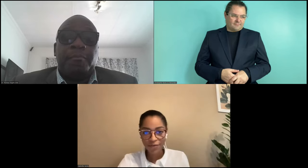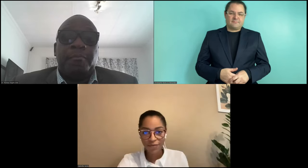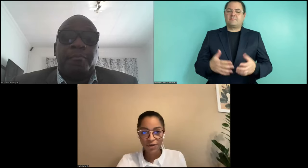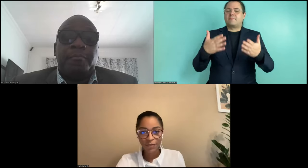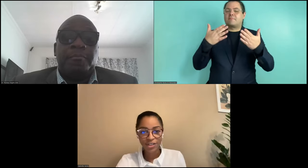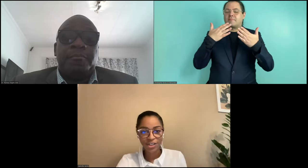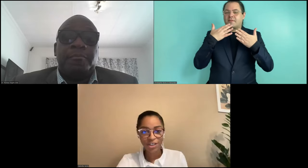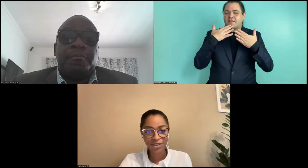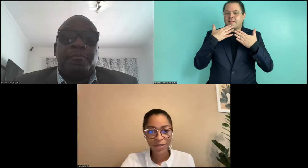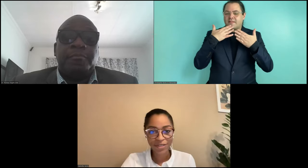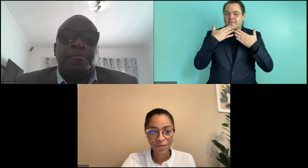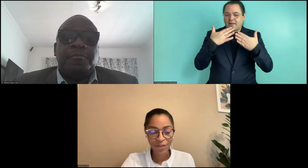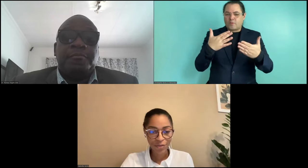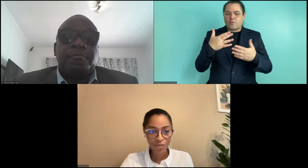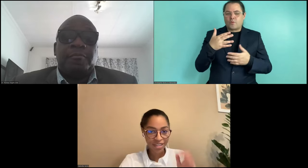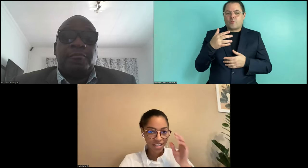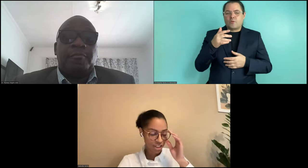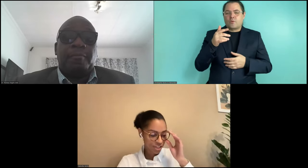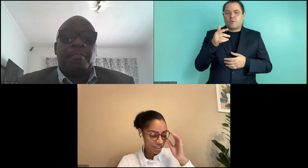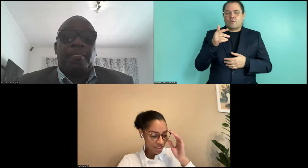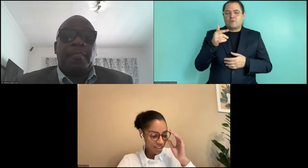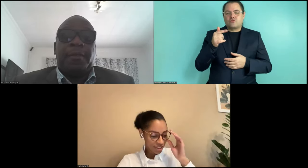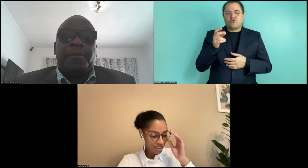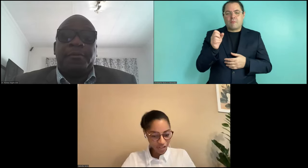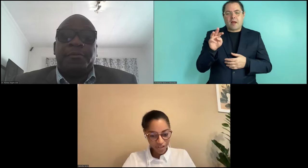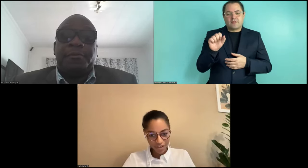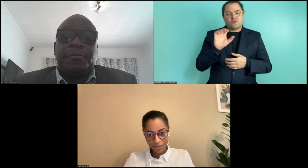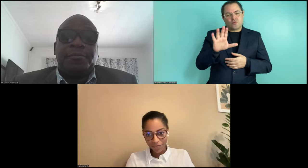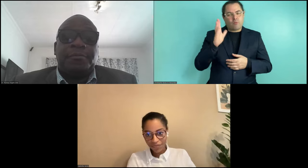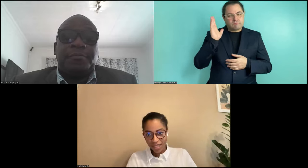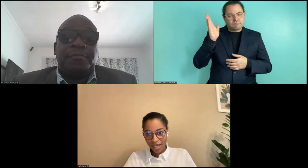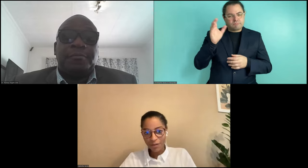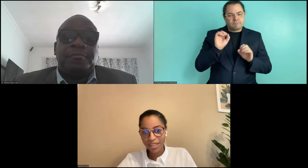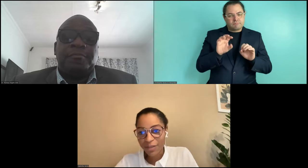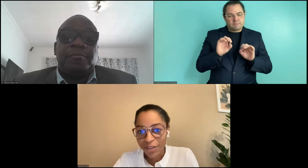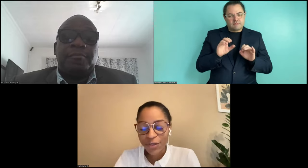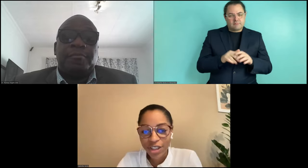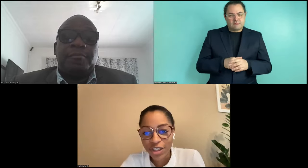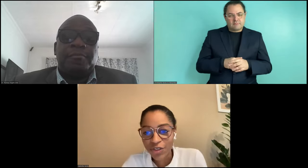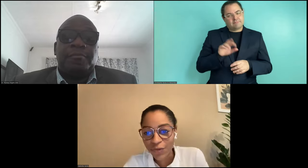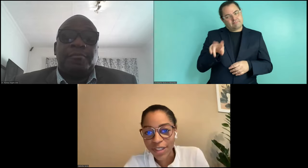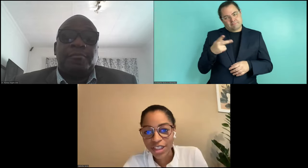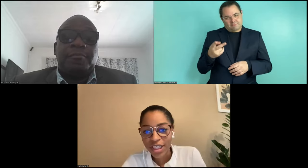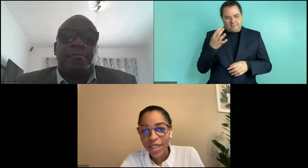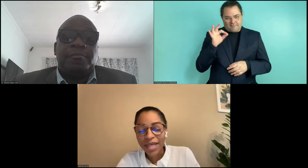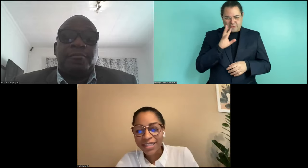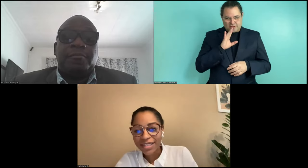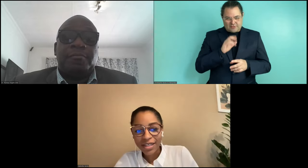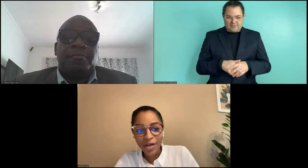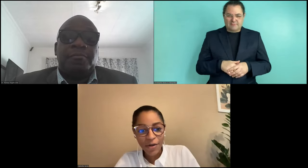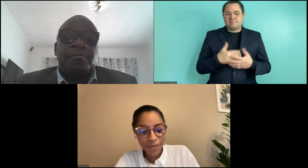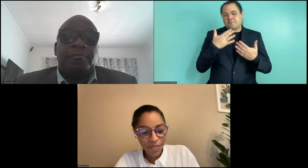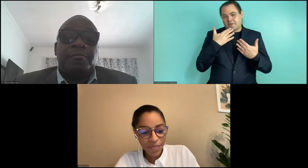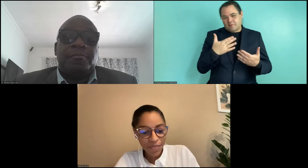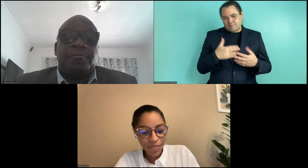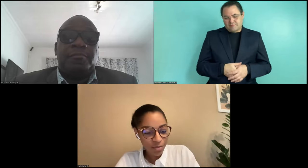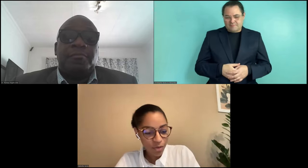much for your presentation. And I will switch to French messy, messy boo presentation to